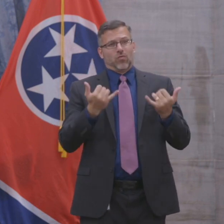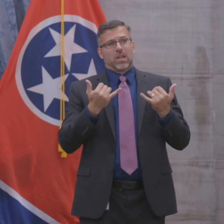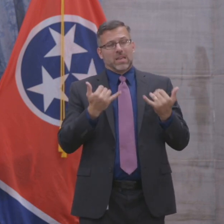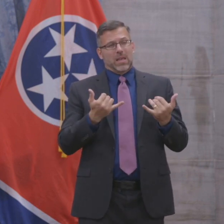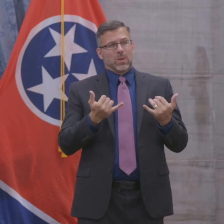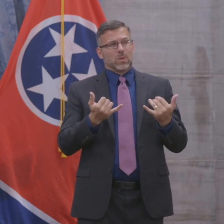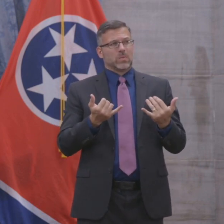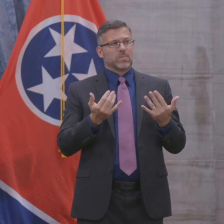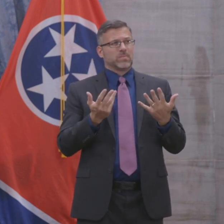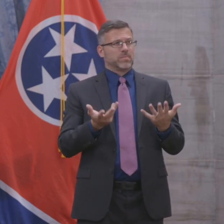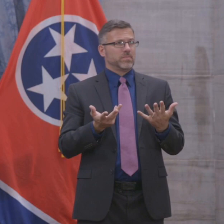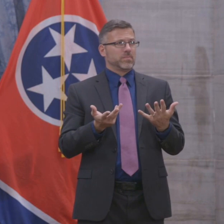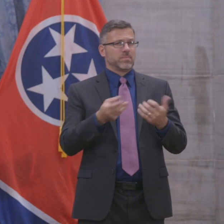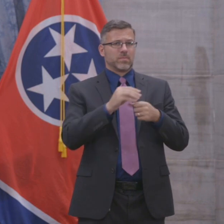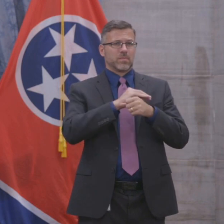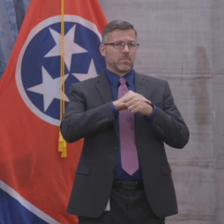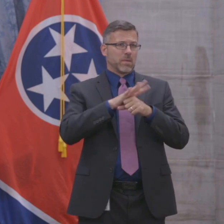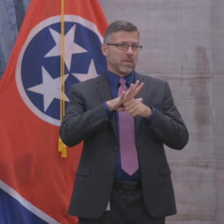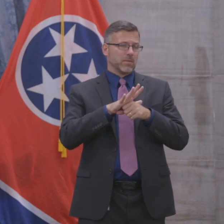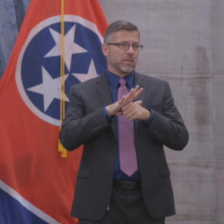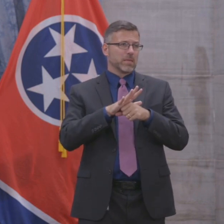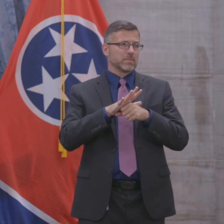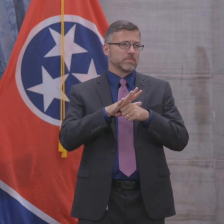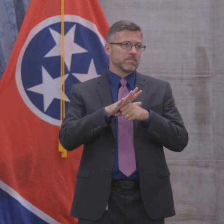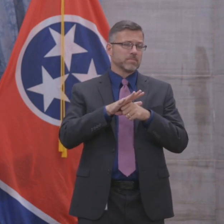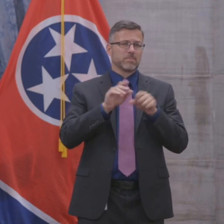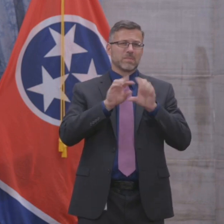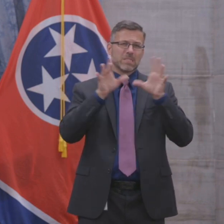The numbers look better as you started out the press conference